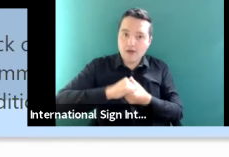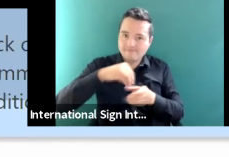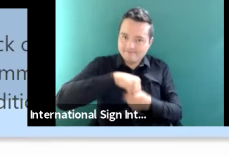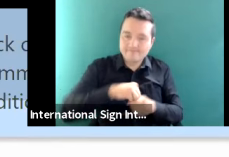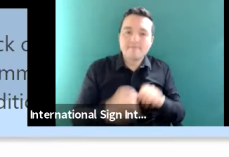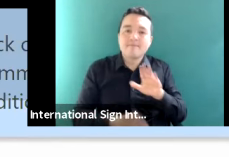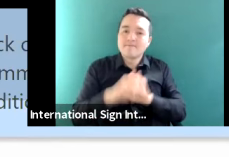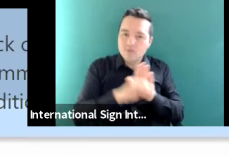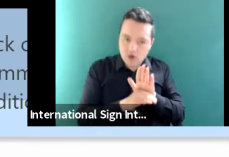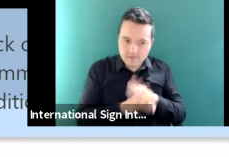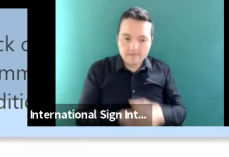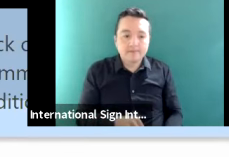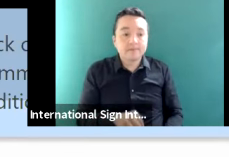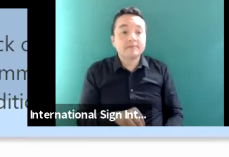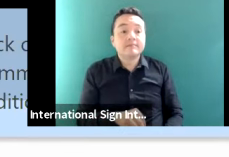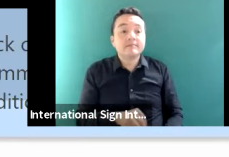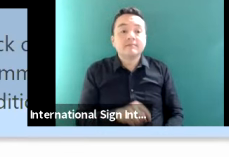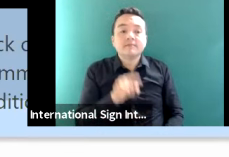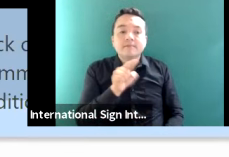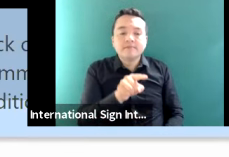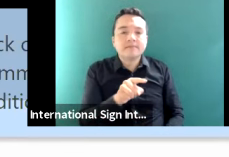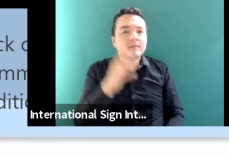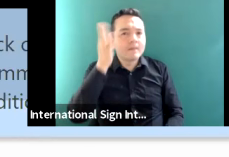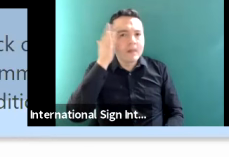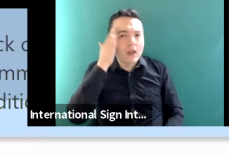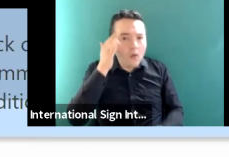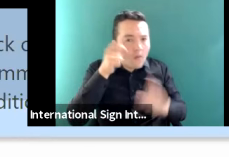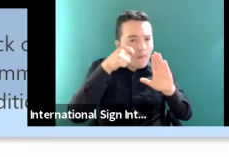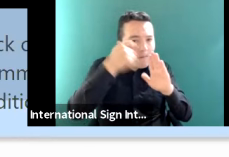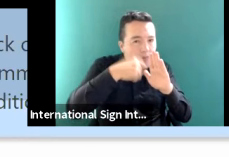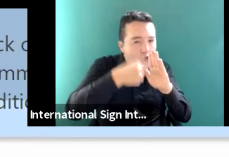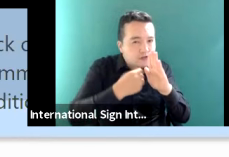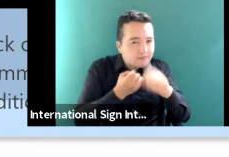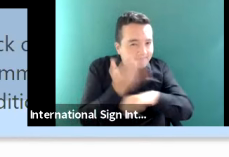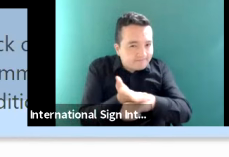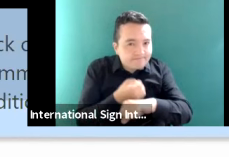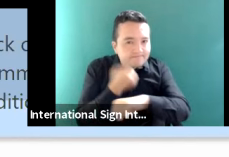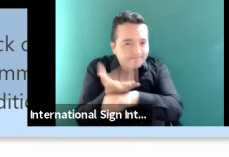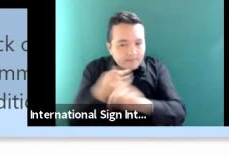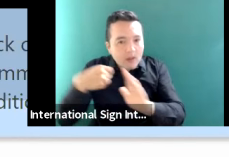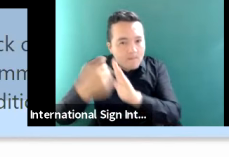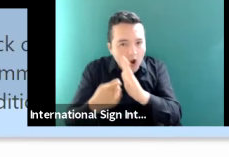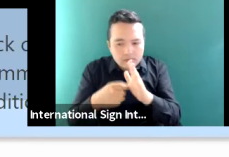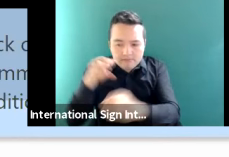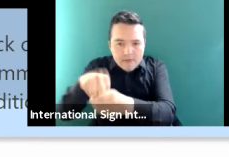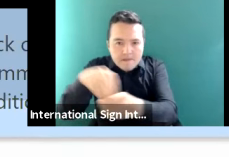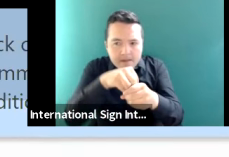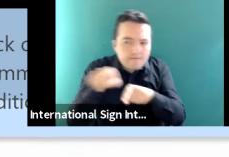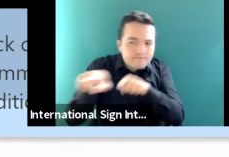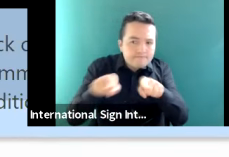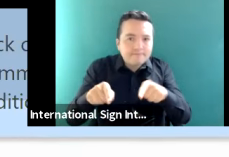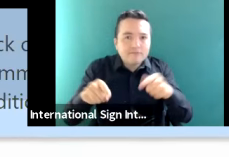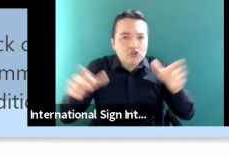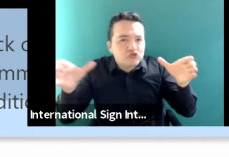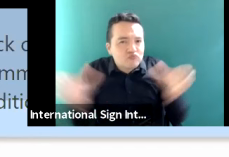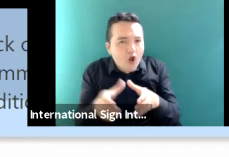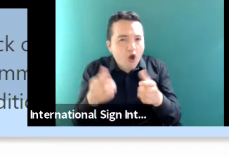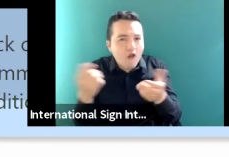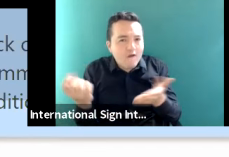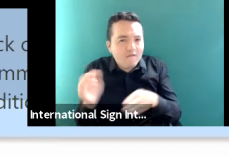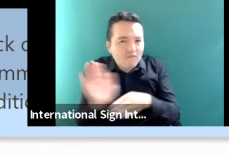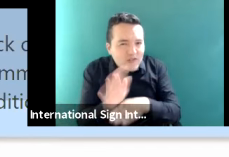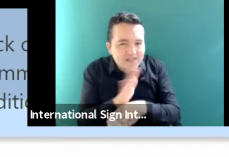We sign - - on how to support entrepreneurs that have ideas or ability to join this program.